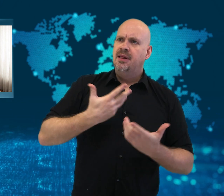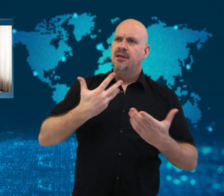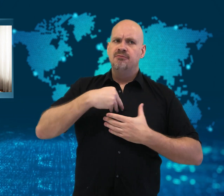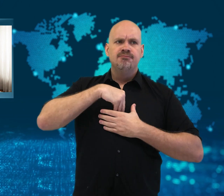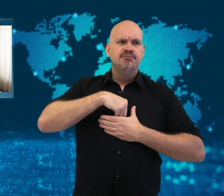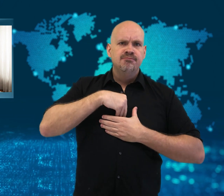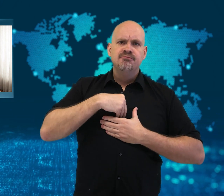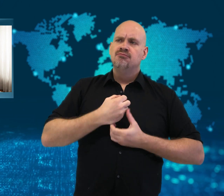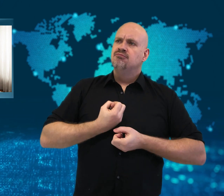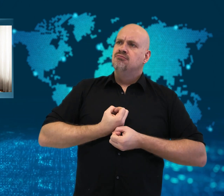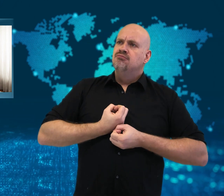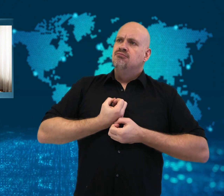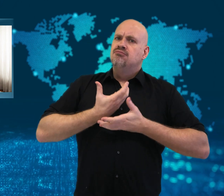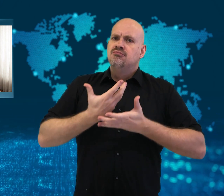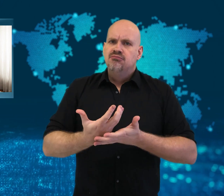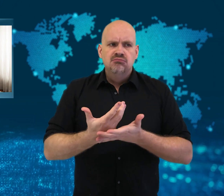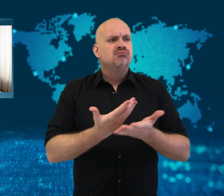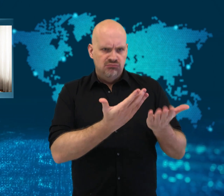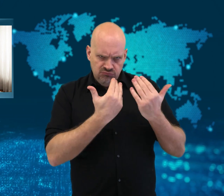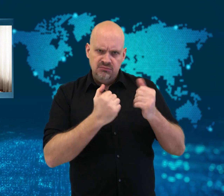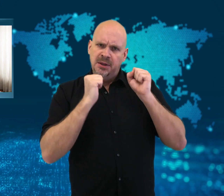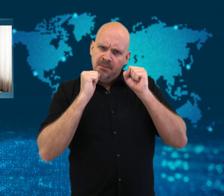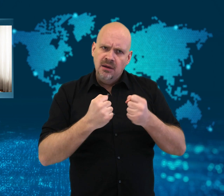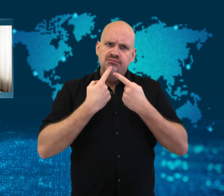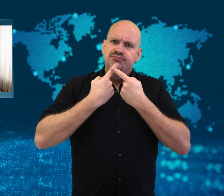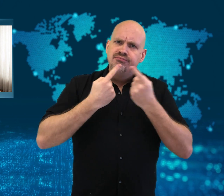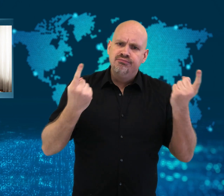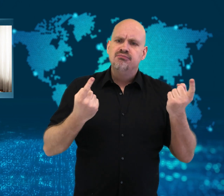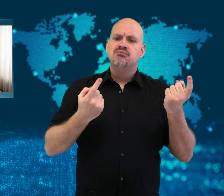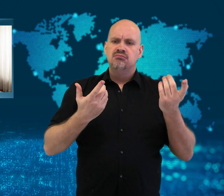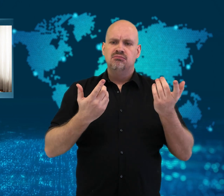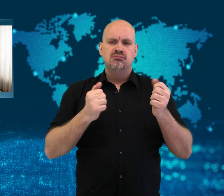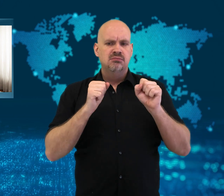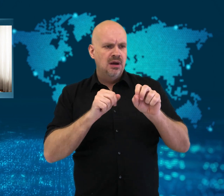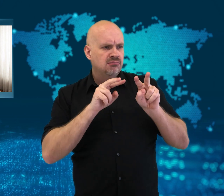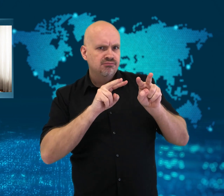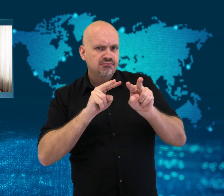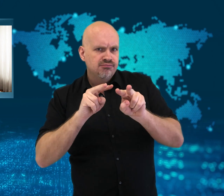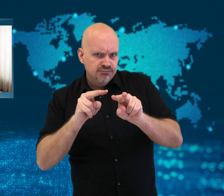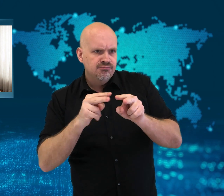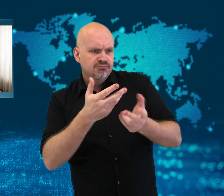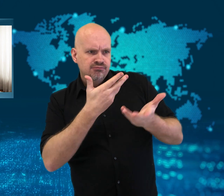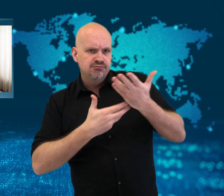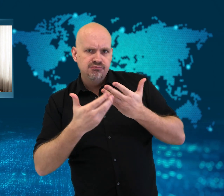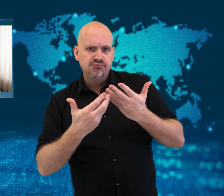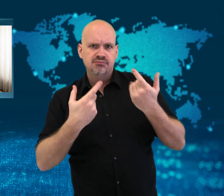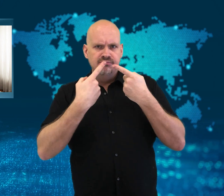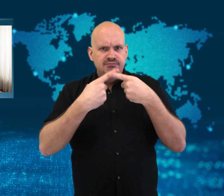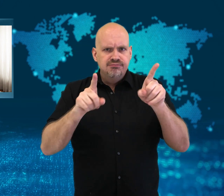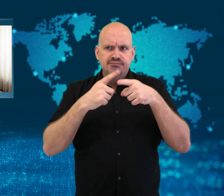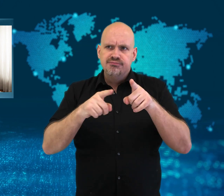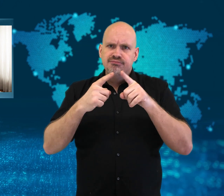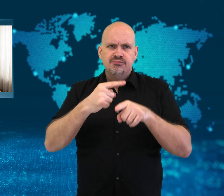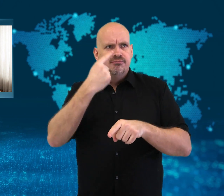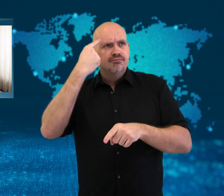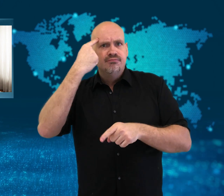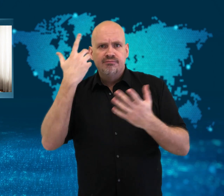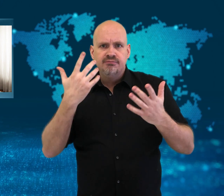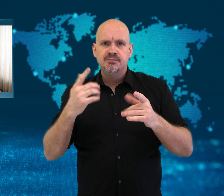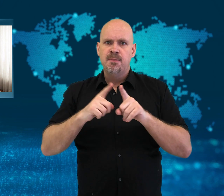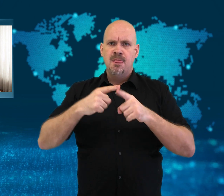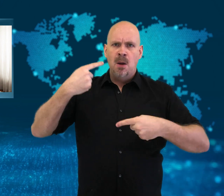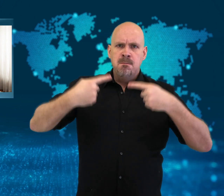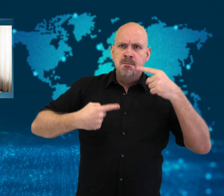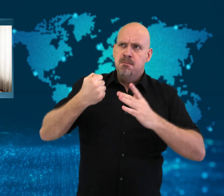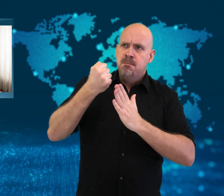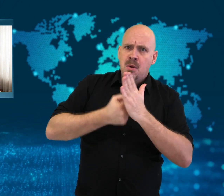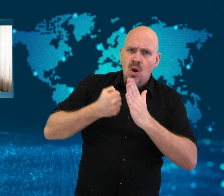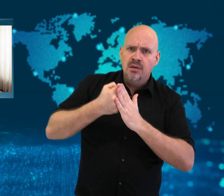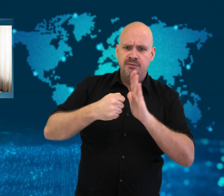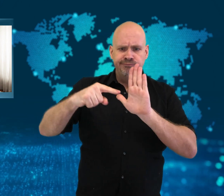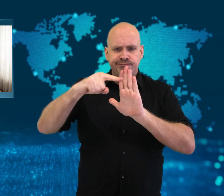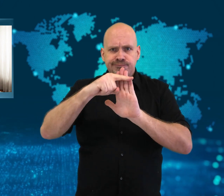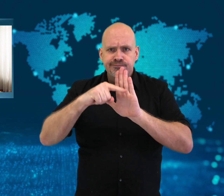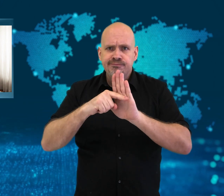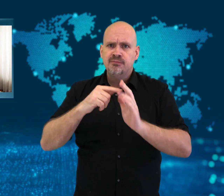They believe women need to be heard and recognized in all areas: